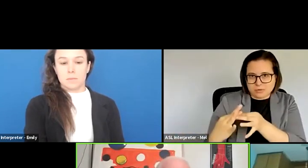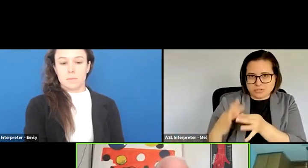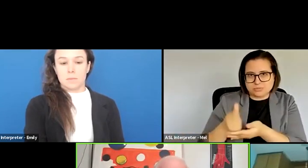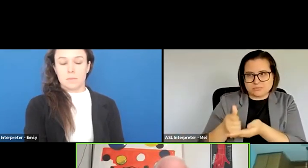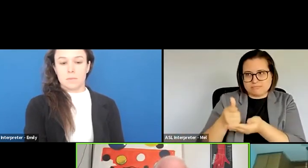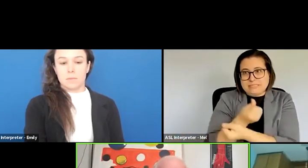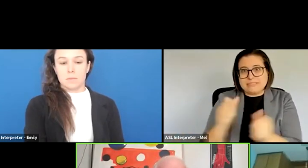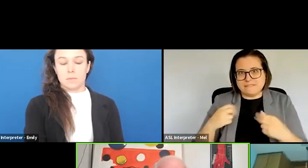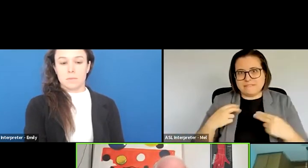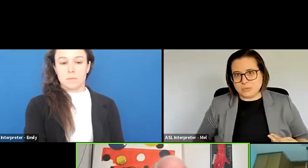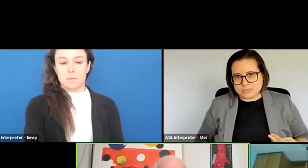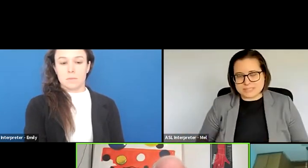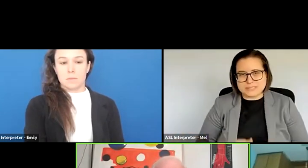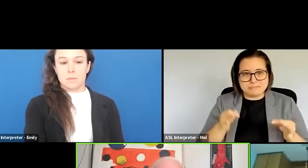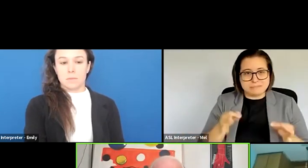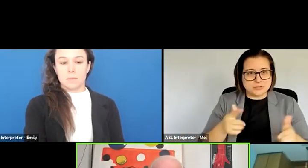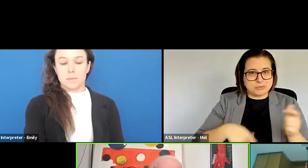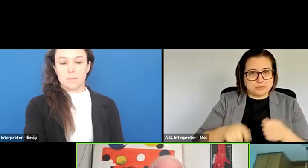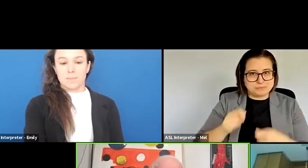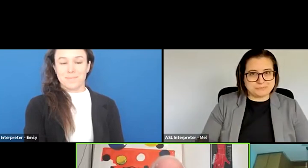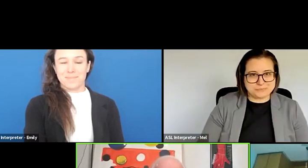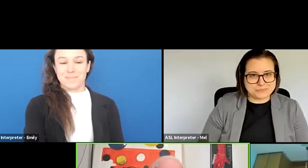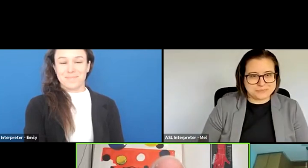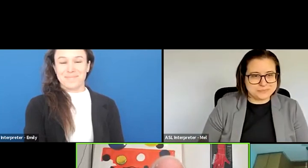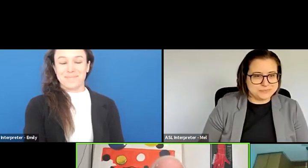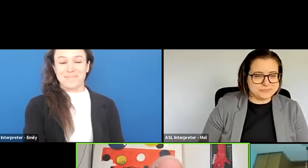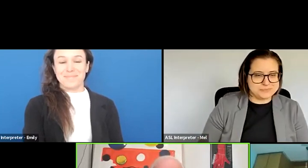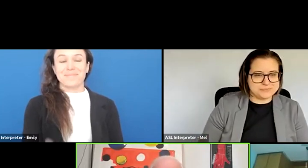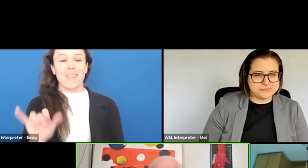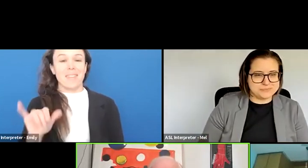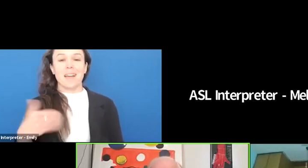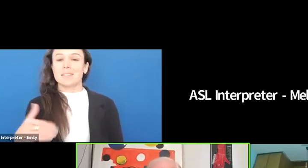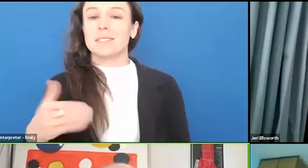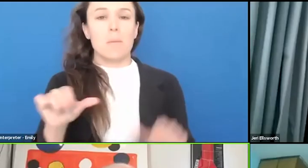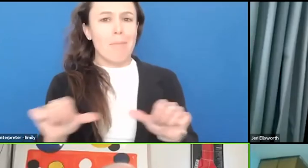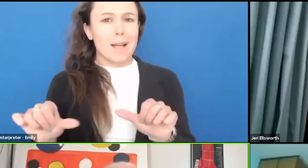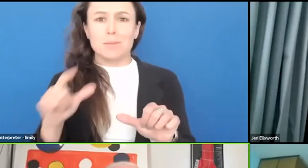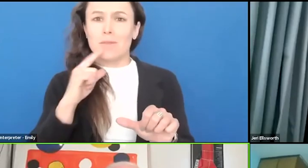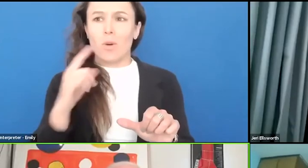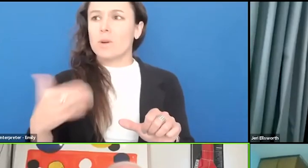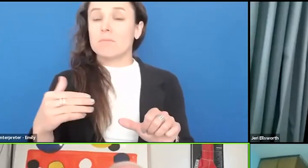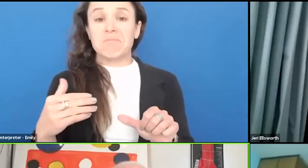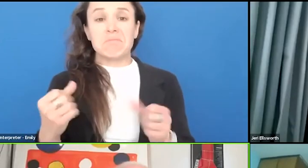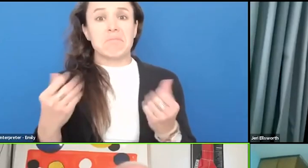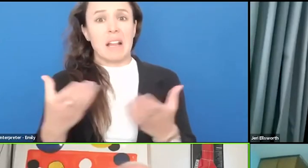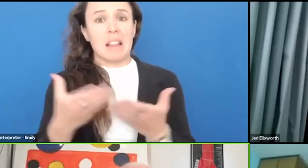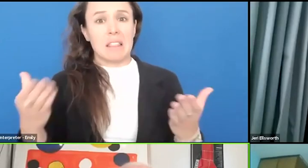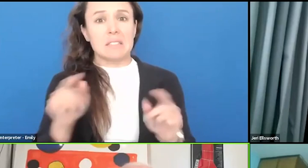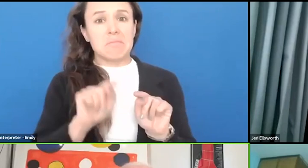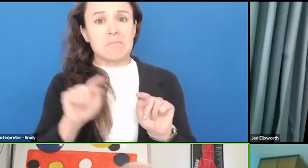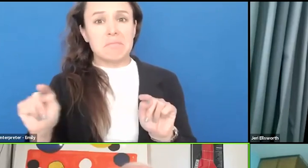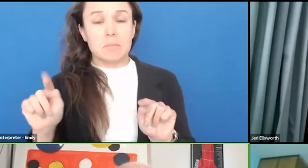and that is entirely feasible for some significant number of things that people get hurt with now,